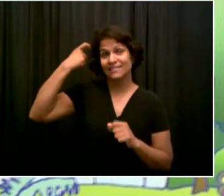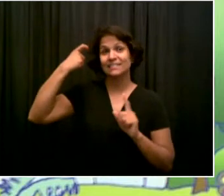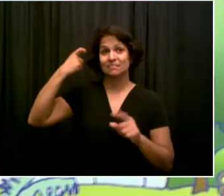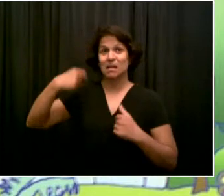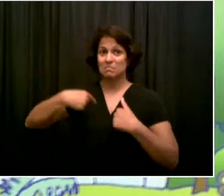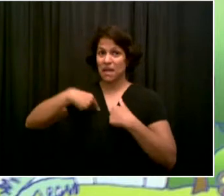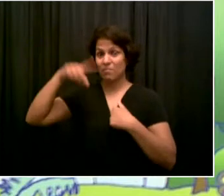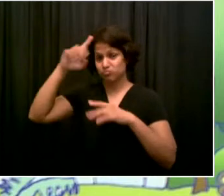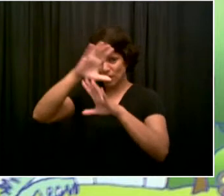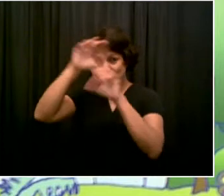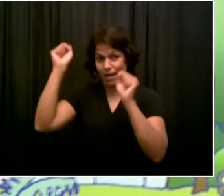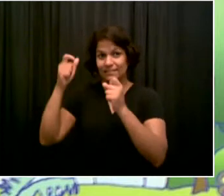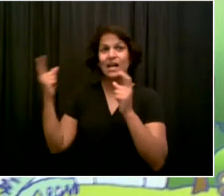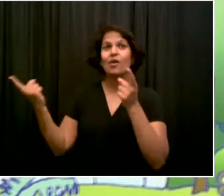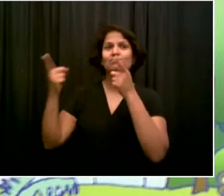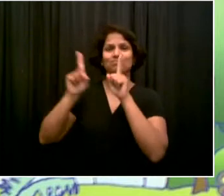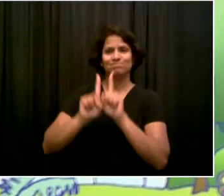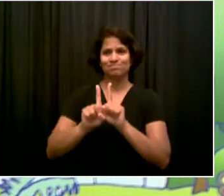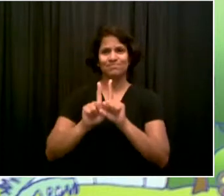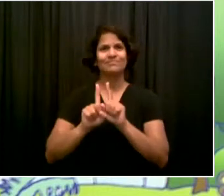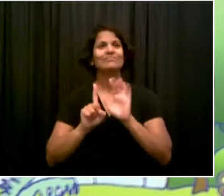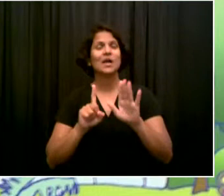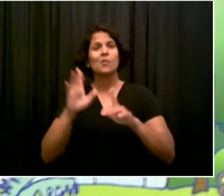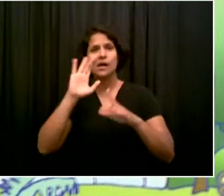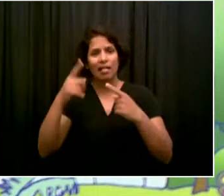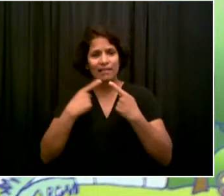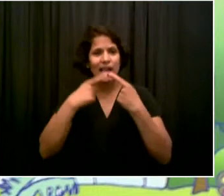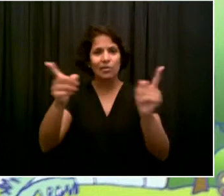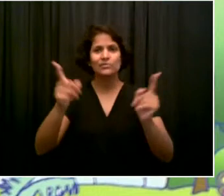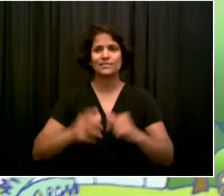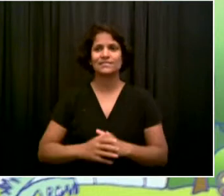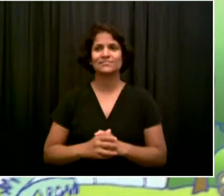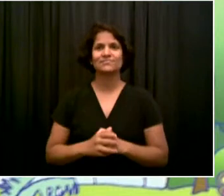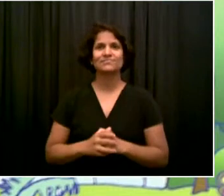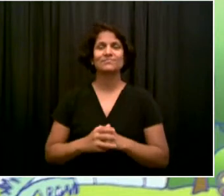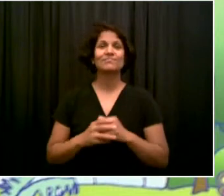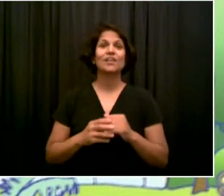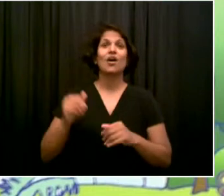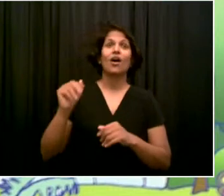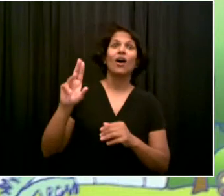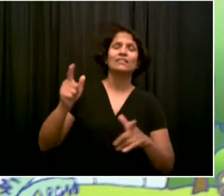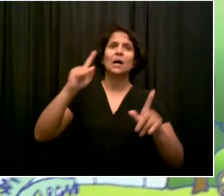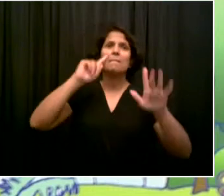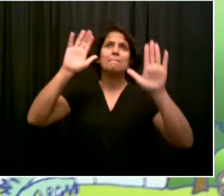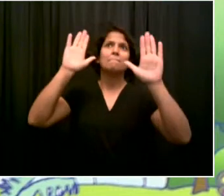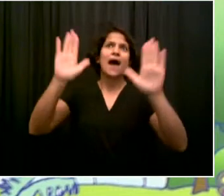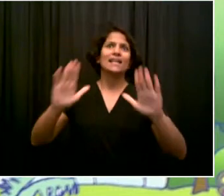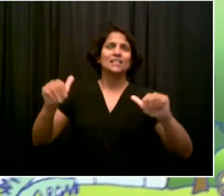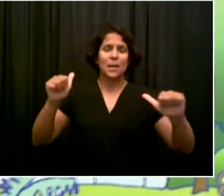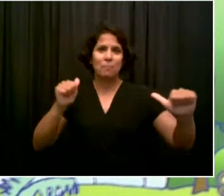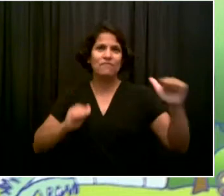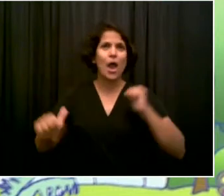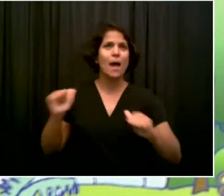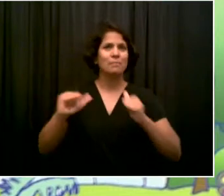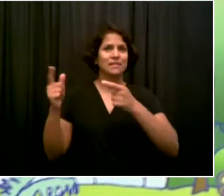TOMORR,OW I WILL GO INTO DETAIL THE SOMETHING VERY SPECIAL FOR THE BRONX TOMORROW THAT THE BOROUGH PRESIDENT AND I